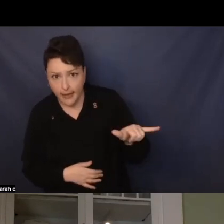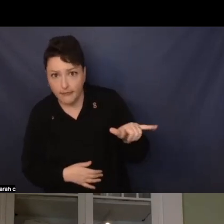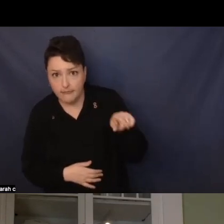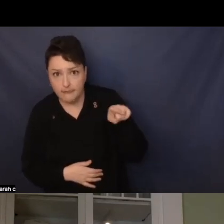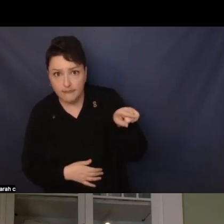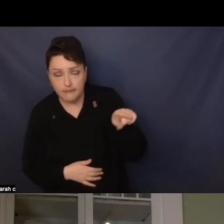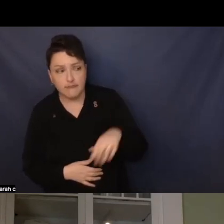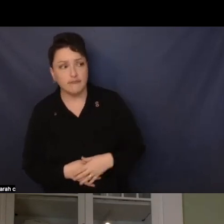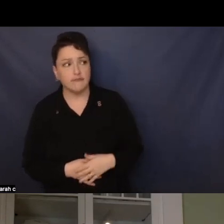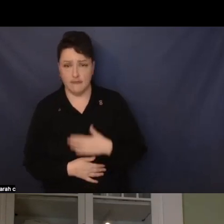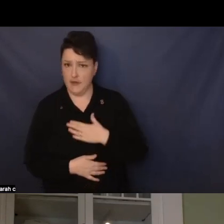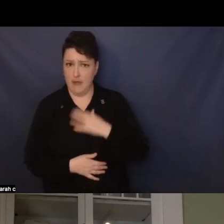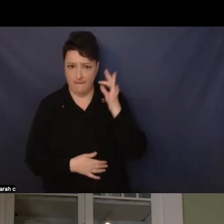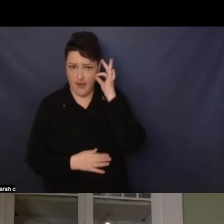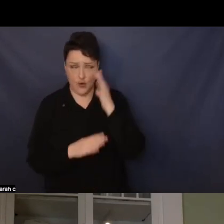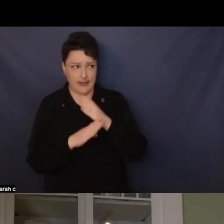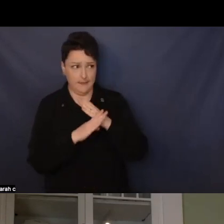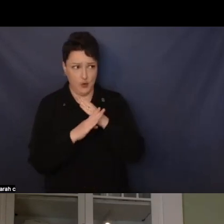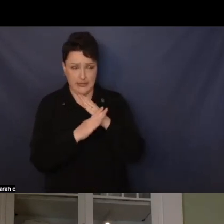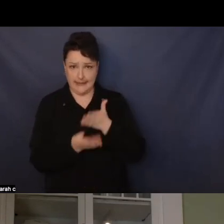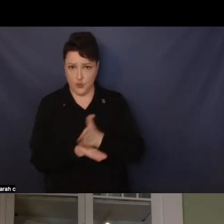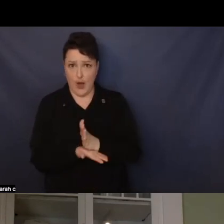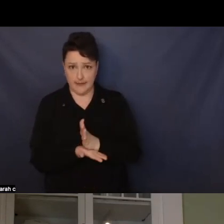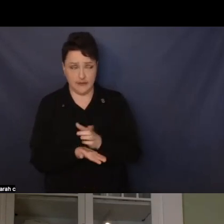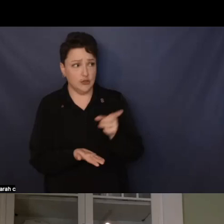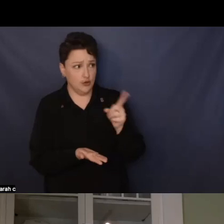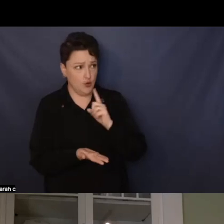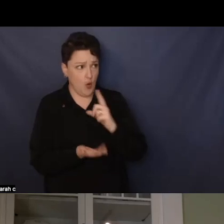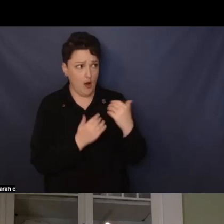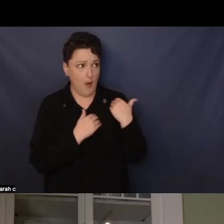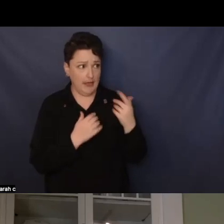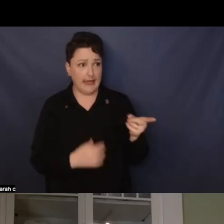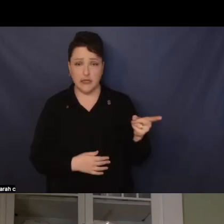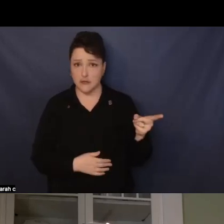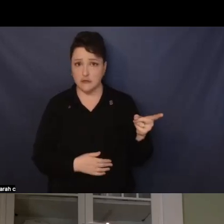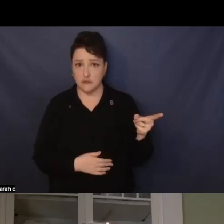federally protected rights. You have an obligation and let's talk about ways that